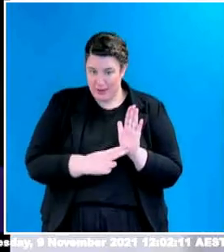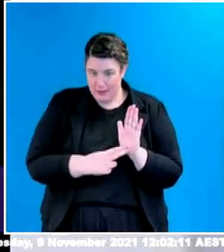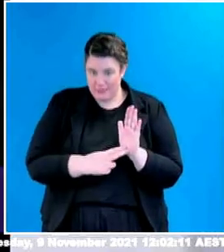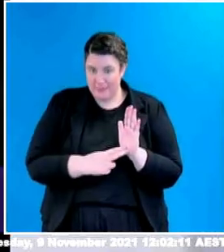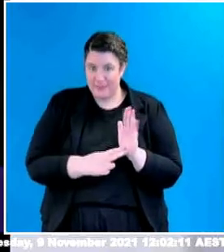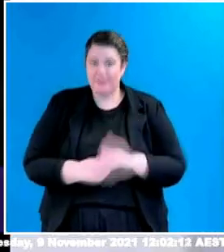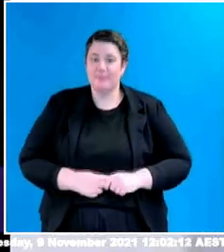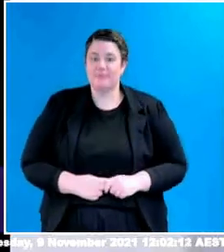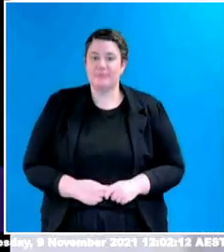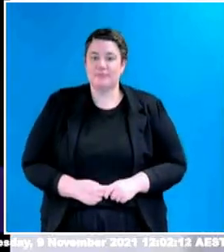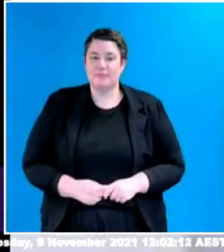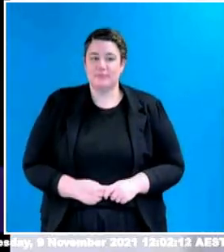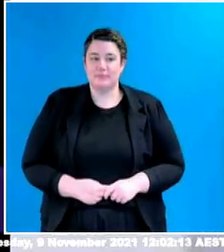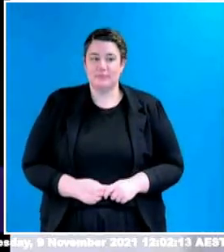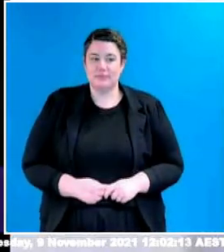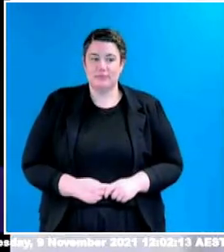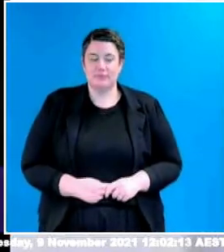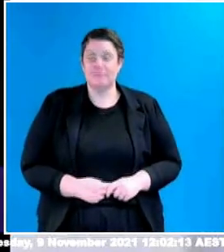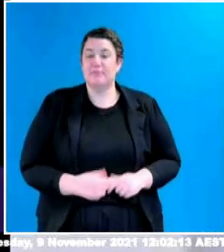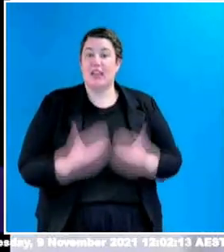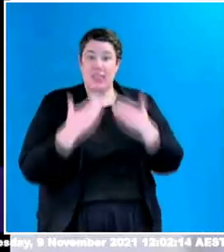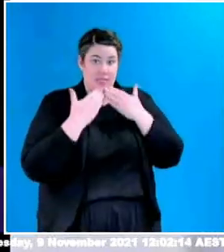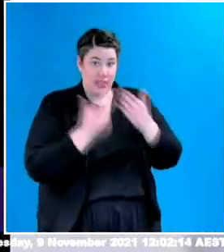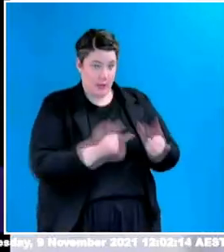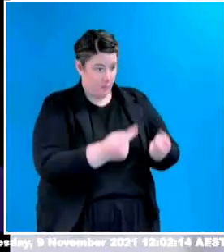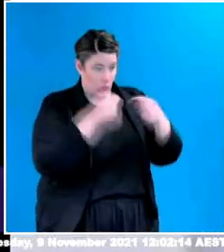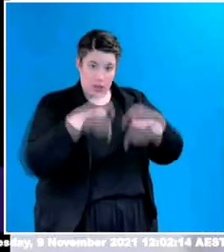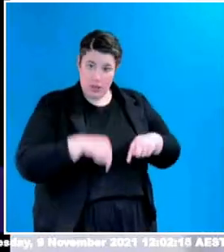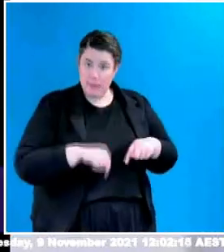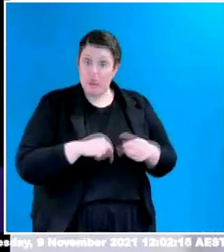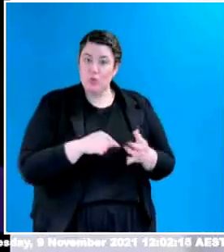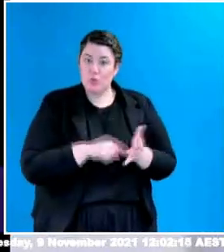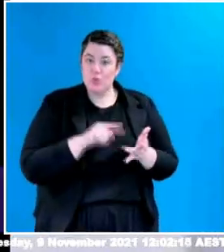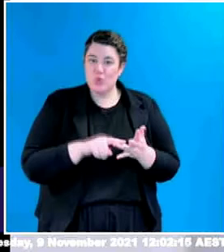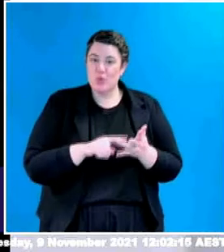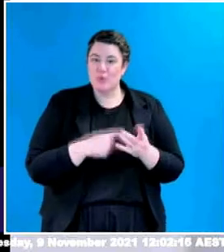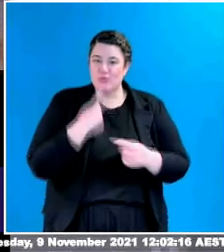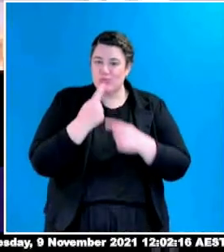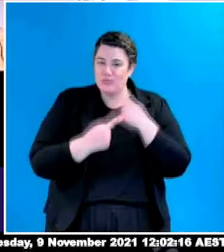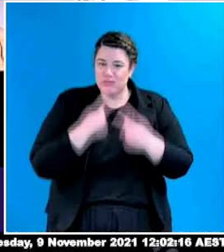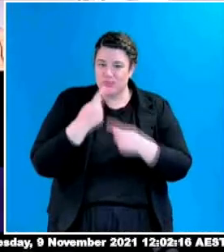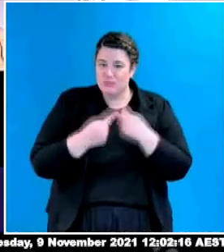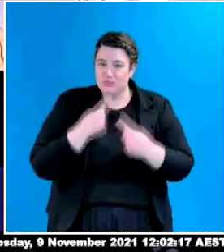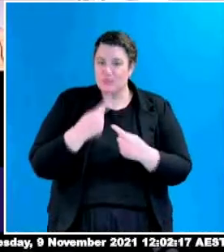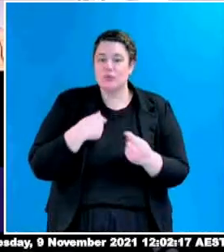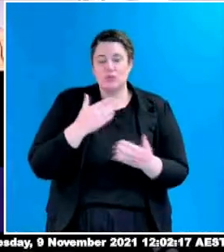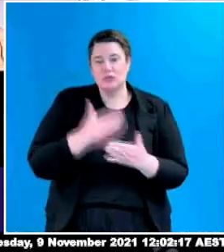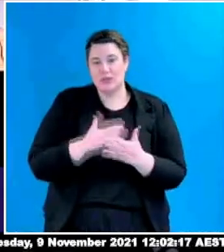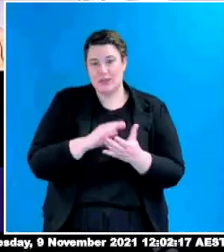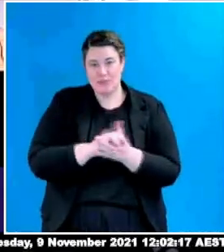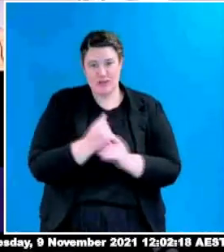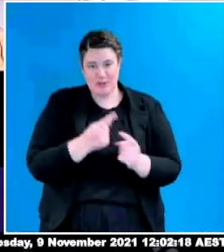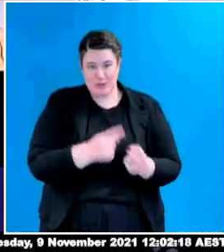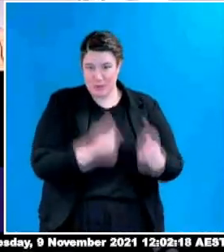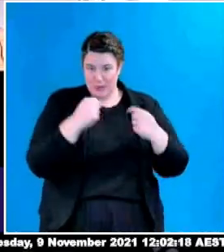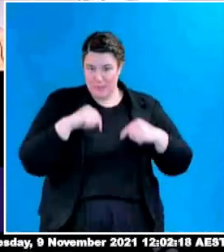Thank you, Ms Ryan, for coming to the Royal Commission to give evidence. We appreciate your attendance.